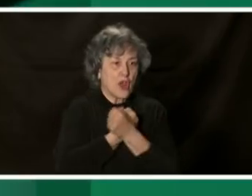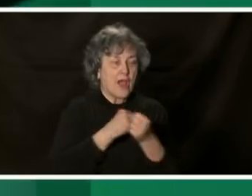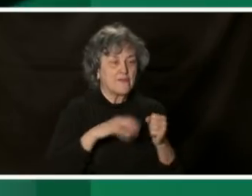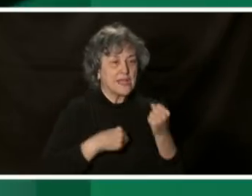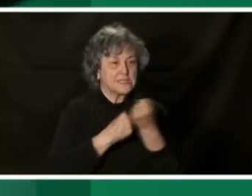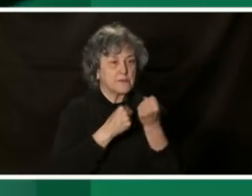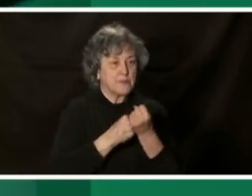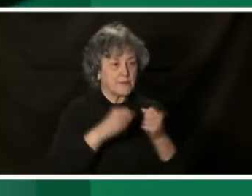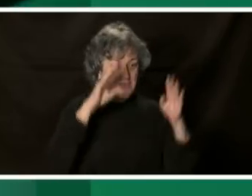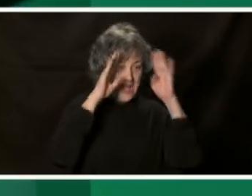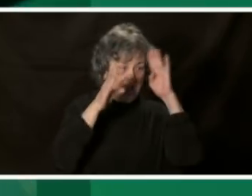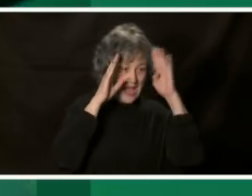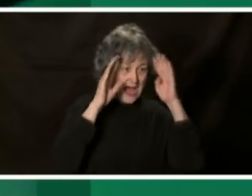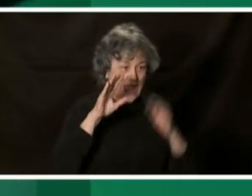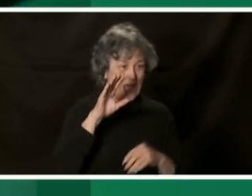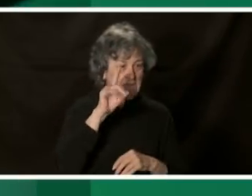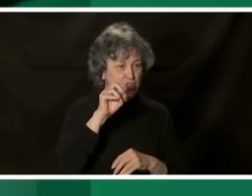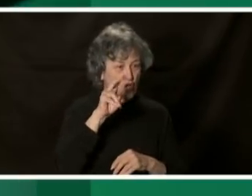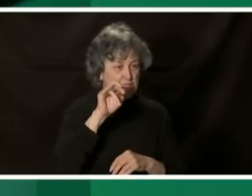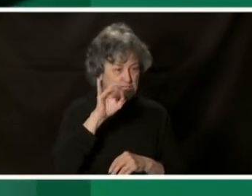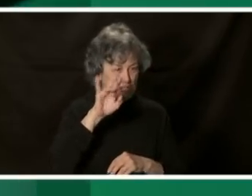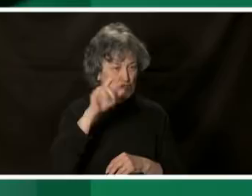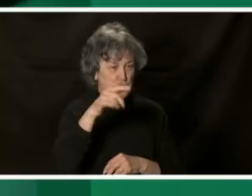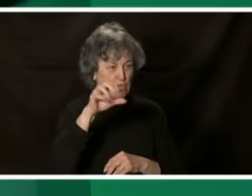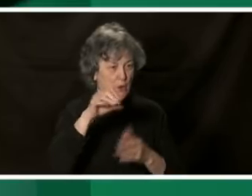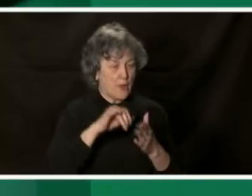» HI, I'M DARVI MICHELL SERGIO FROM THE SCHOOL OF PUBLIC HEALTH AND THE COLLAT SCHOOL OF BUSINESS.